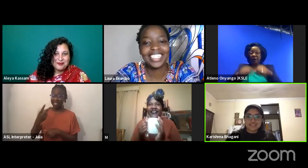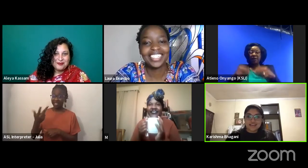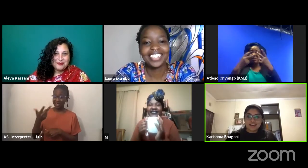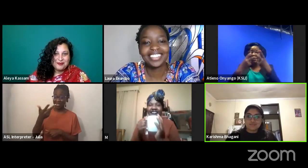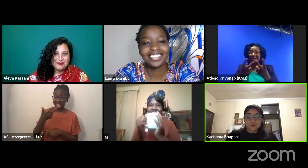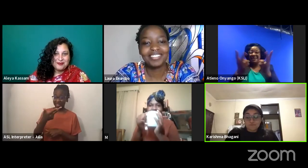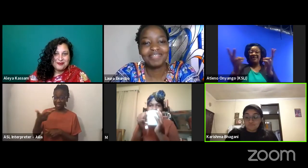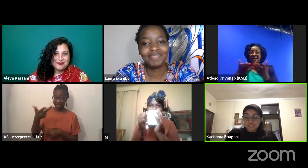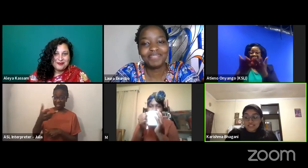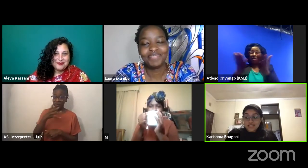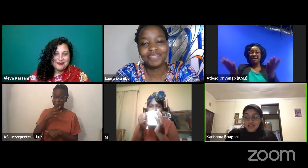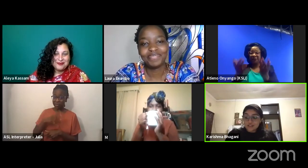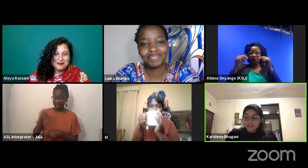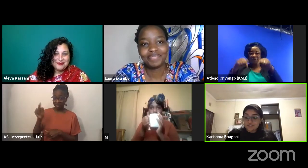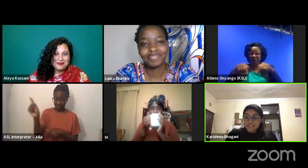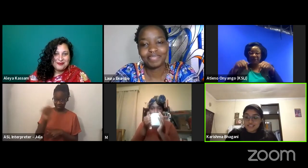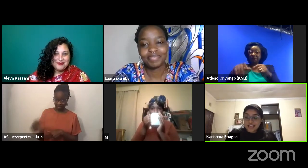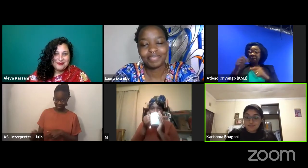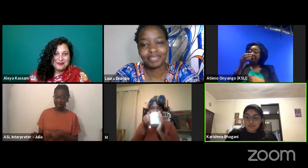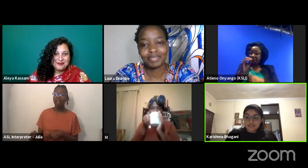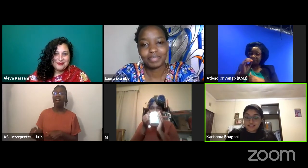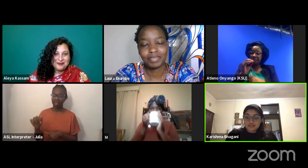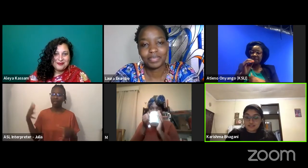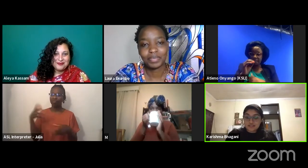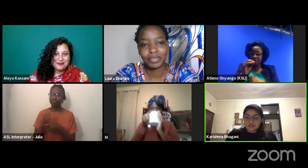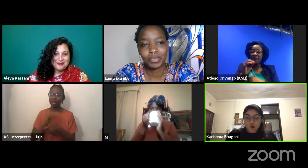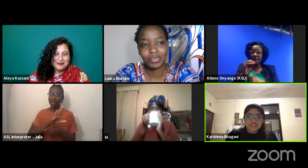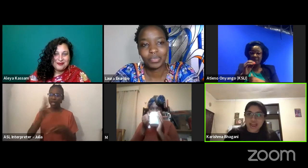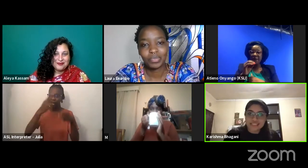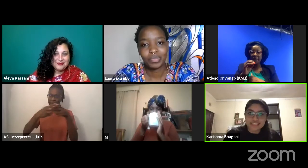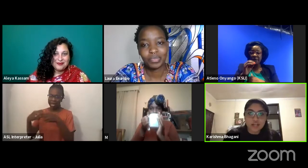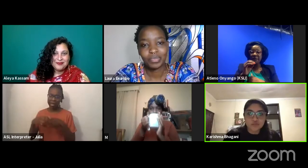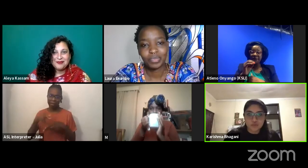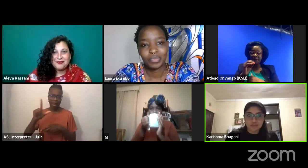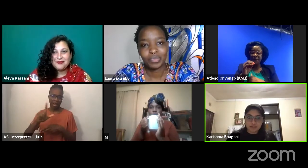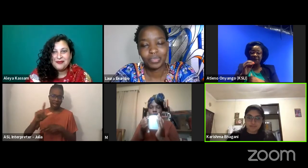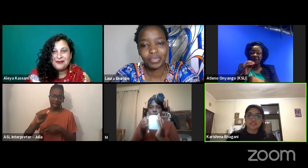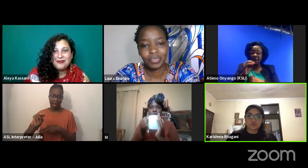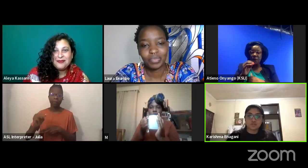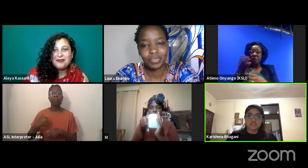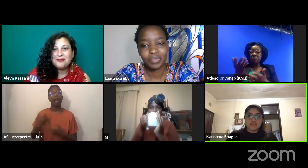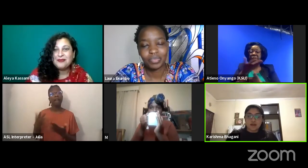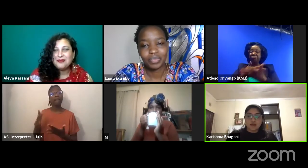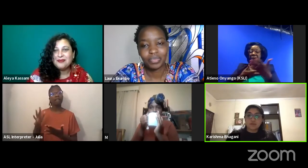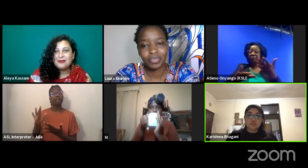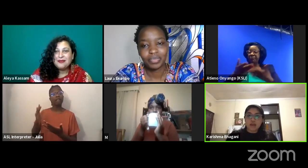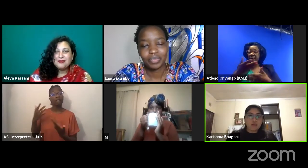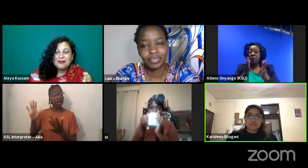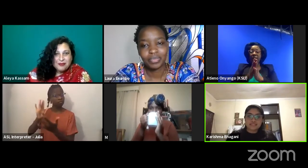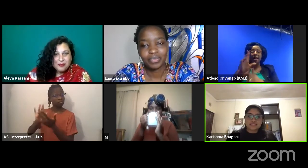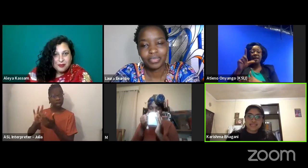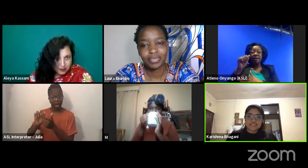So I actually first came in contact, in touch with the LAM Sisterhood because while I was in the States,